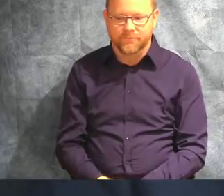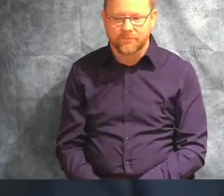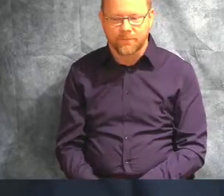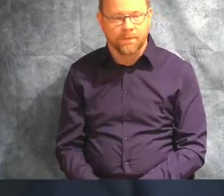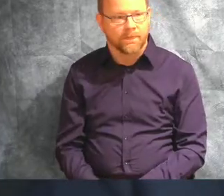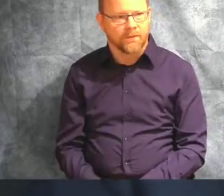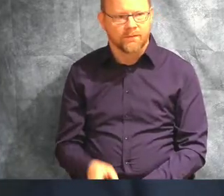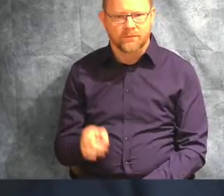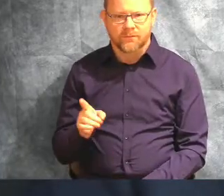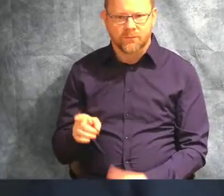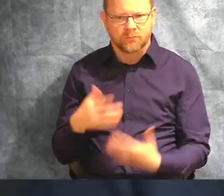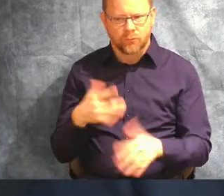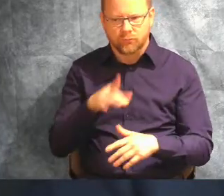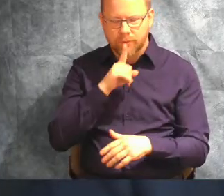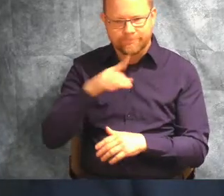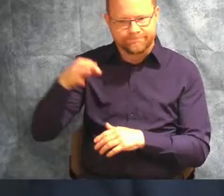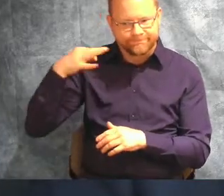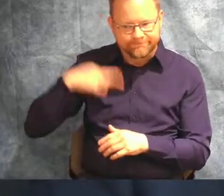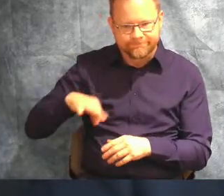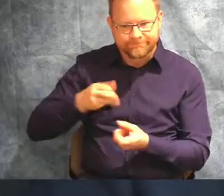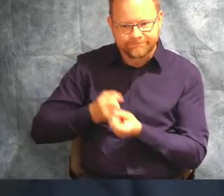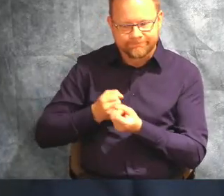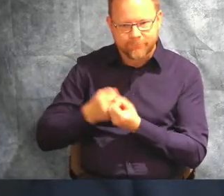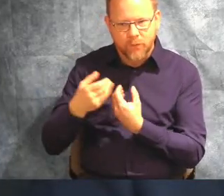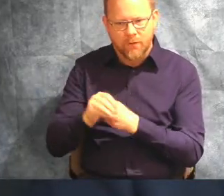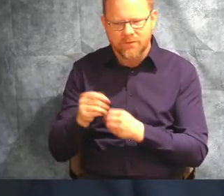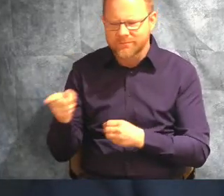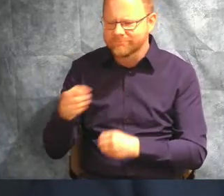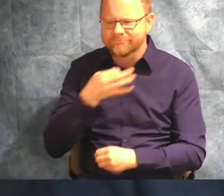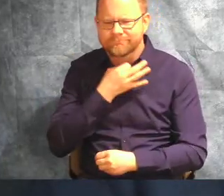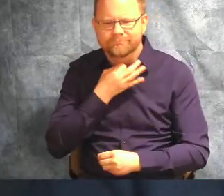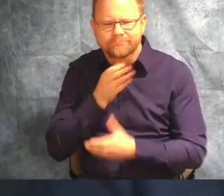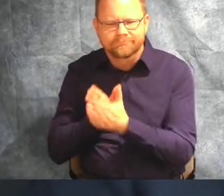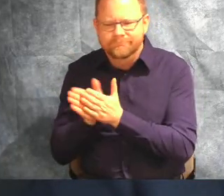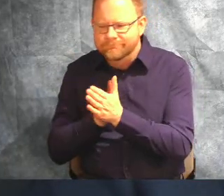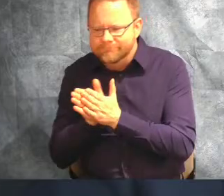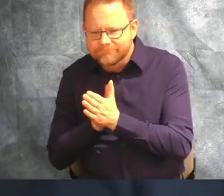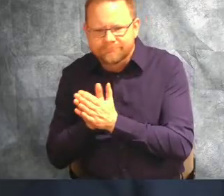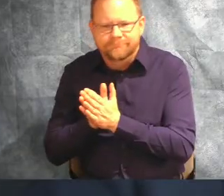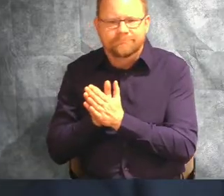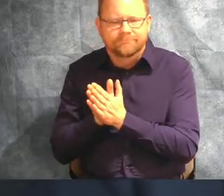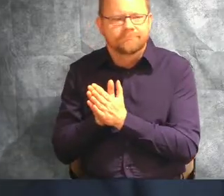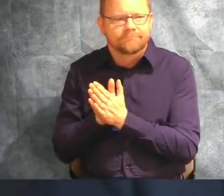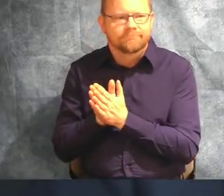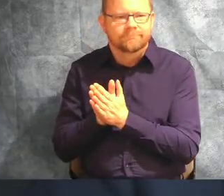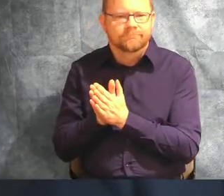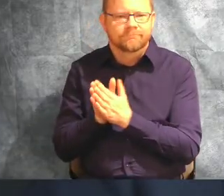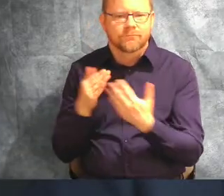a real asset to the office. She's a very curious person. And we have just really benefited from